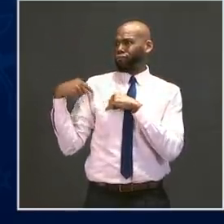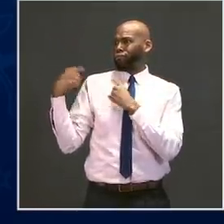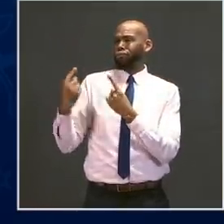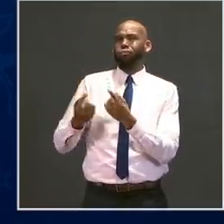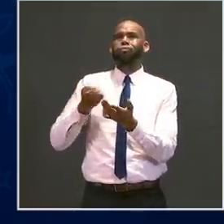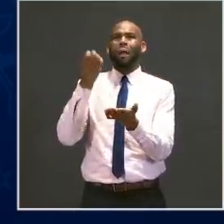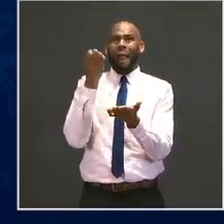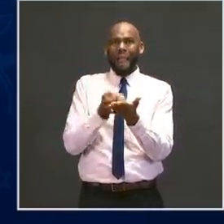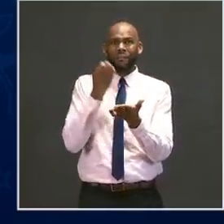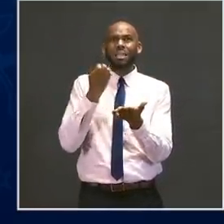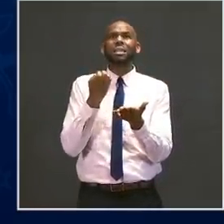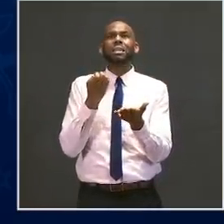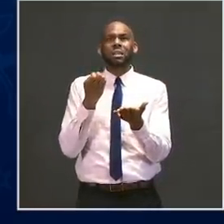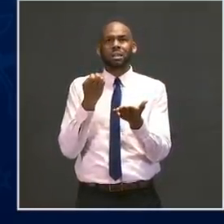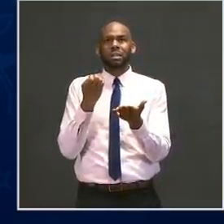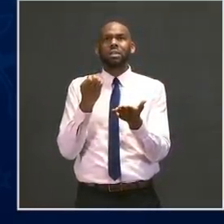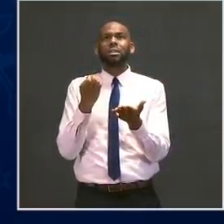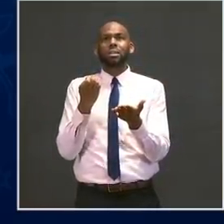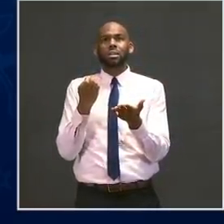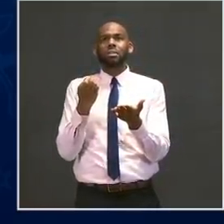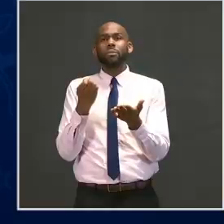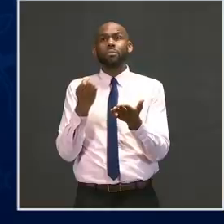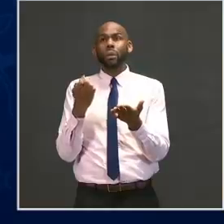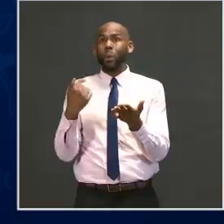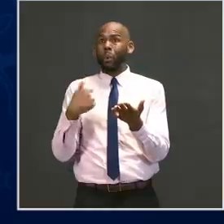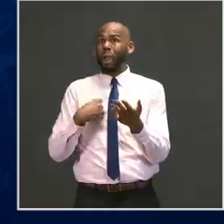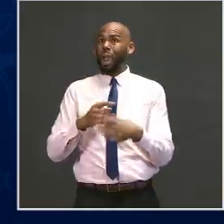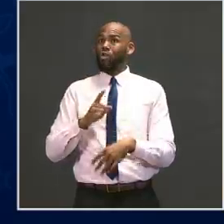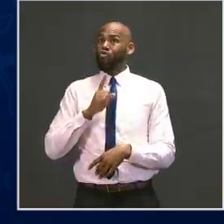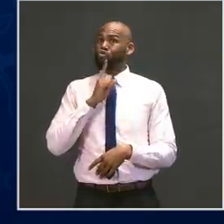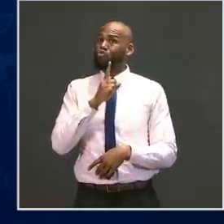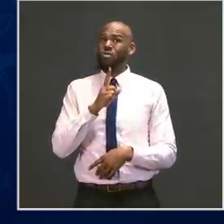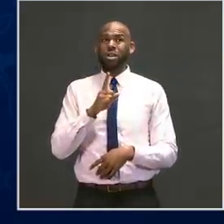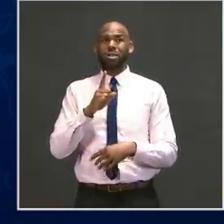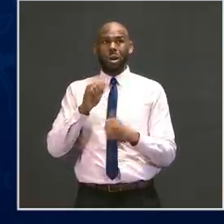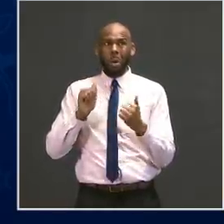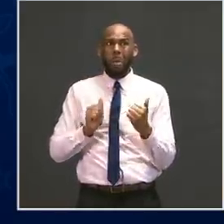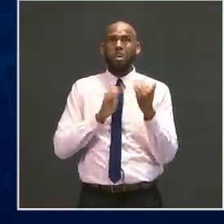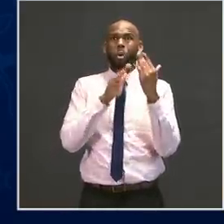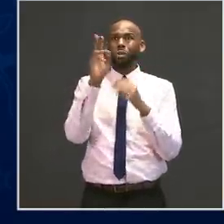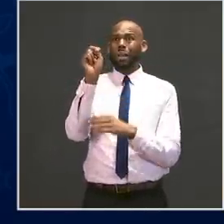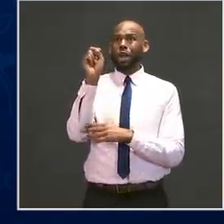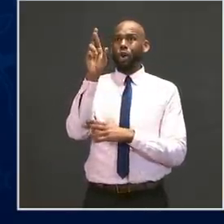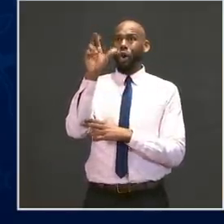You know, he's obviously taken on the NRA twice and won, and he is happy and eager to do that in the future.